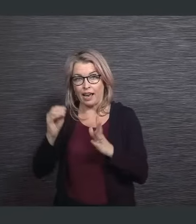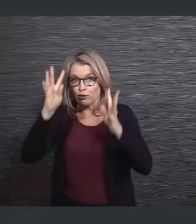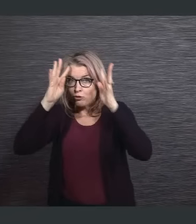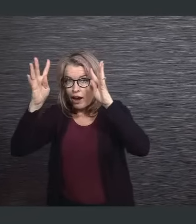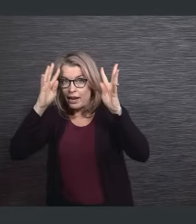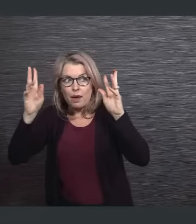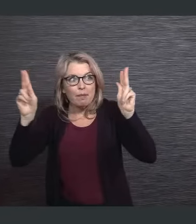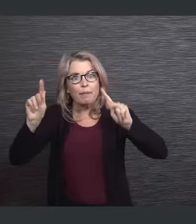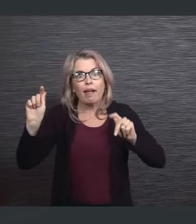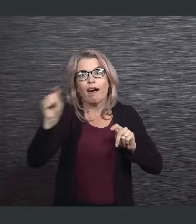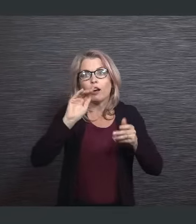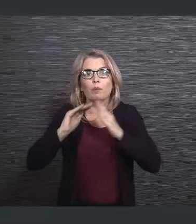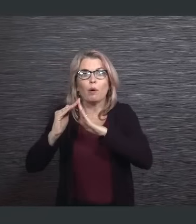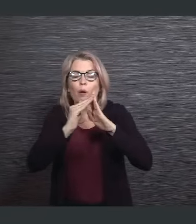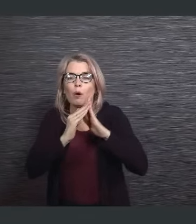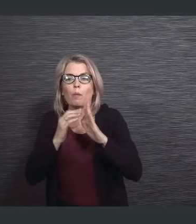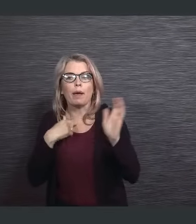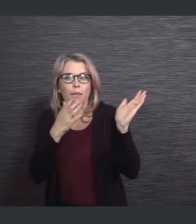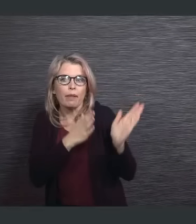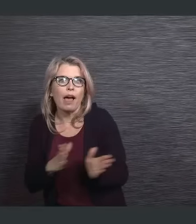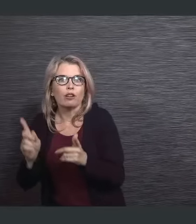we plan on exploring the possibility